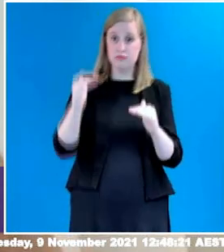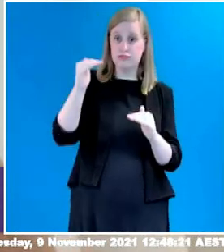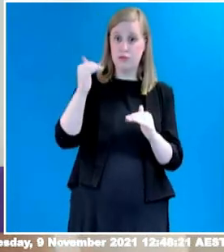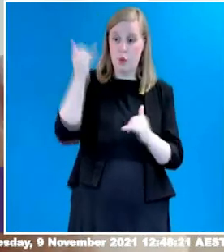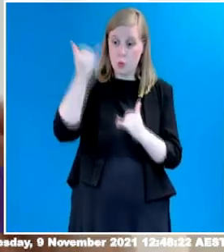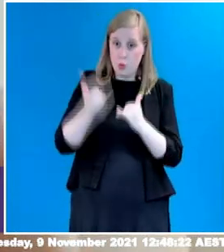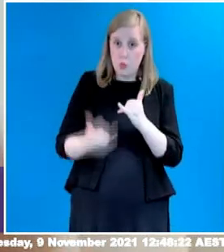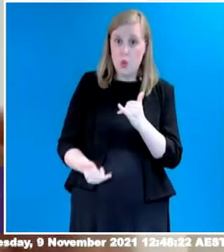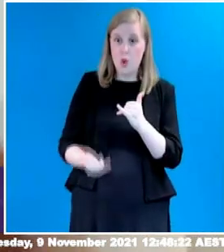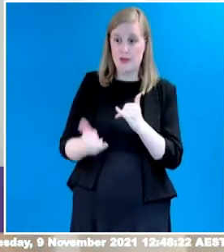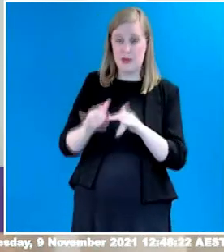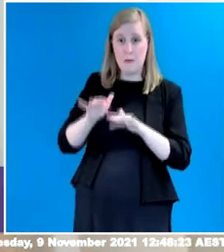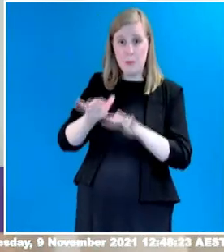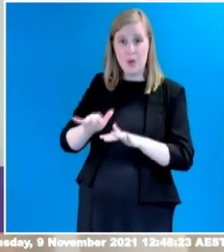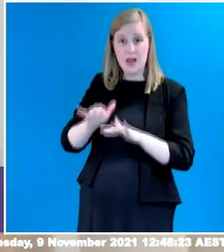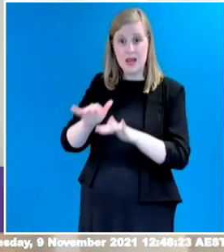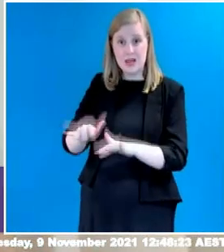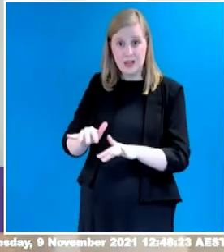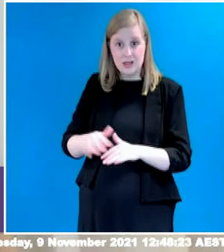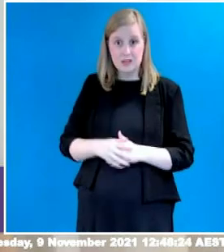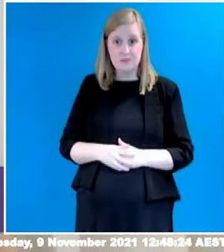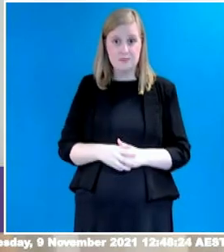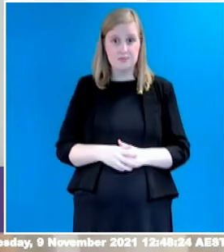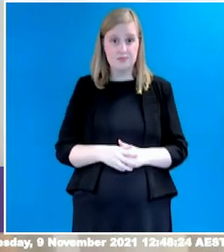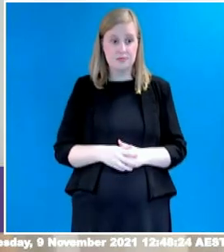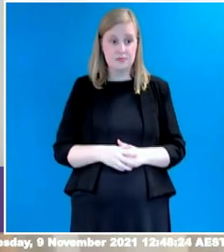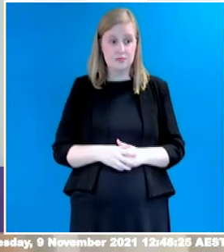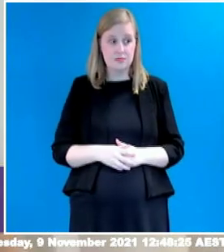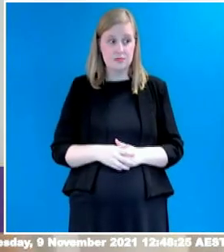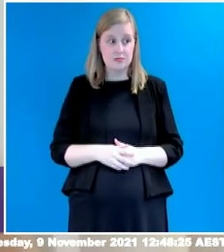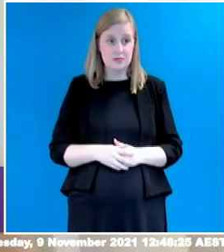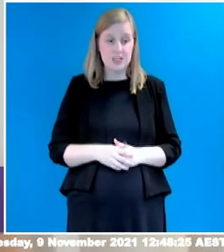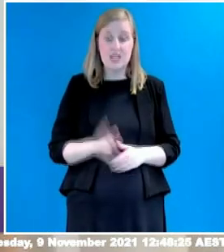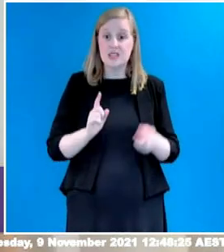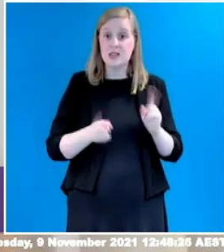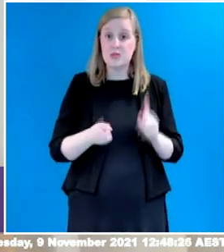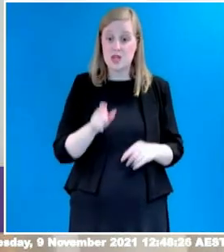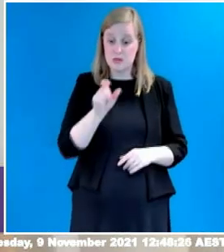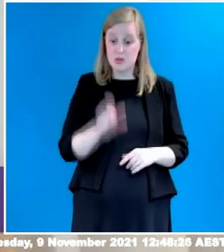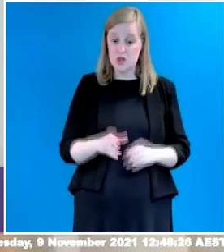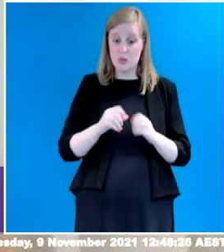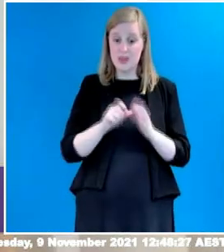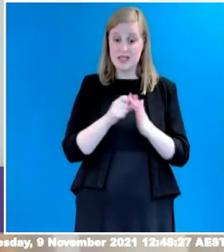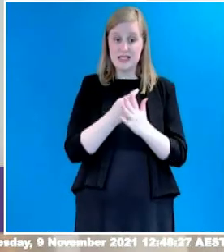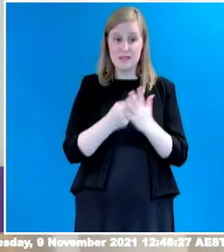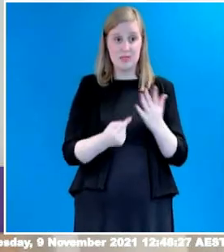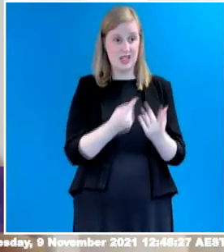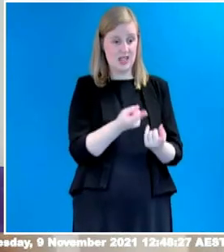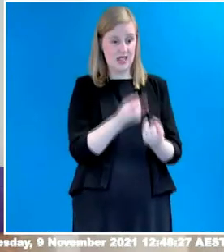"We have given you a job, what more do you want?" They are never sent for professional development. "That's not for you.